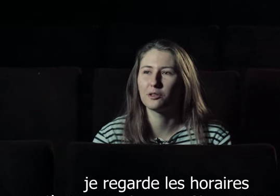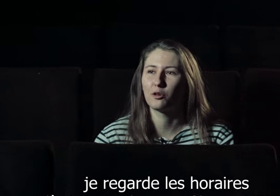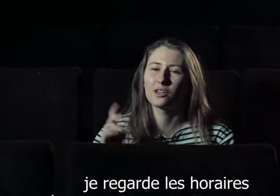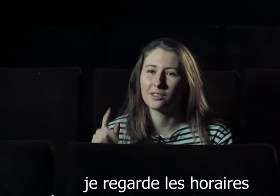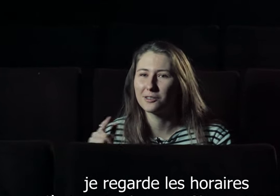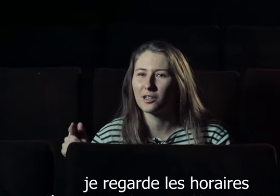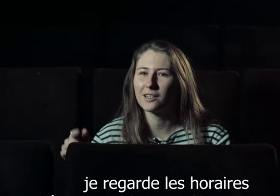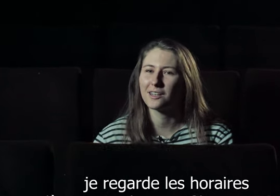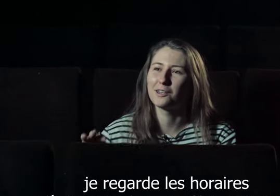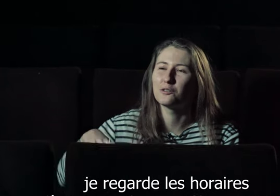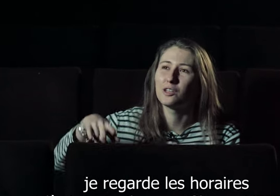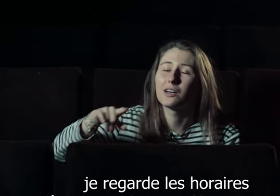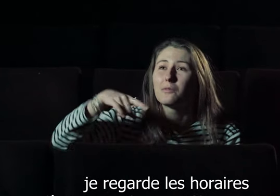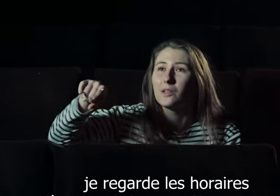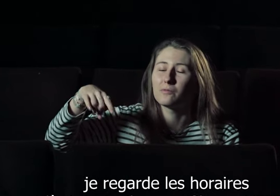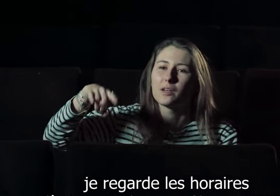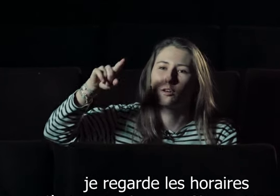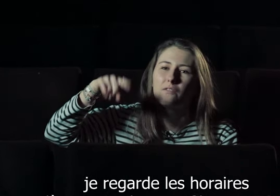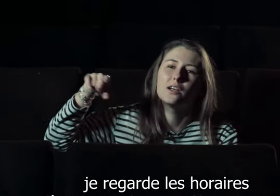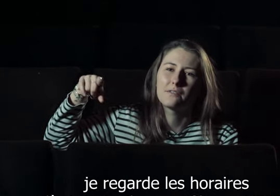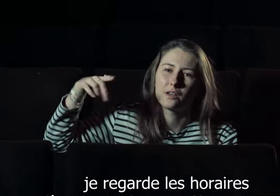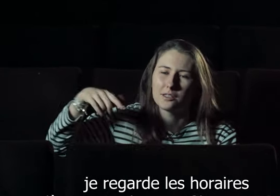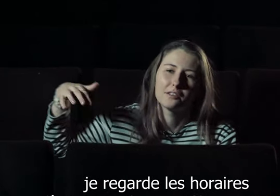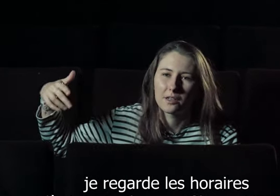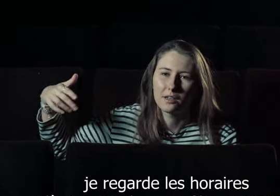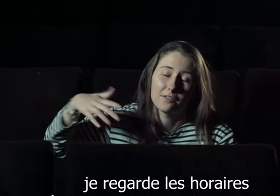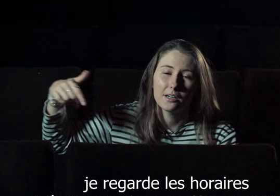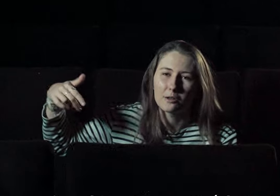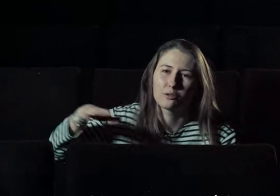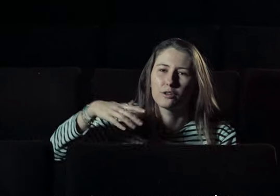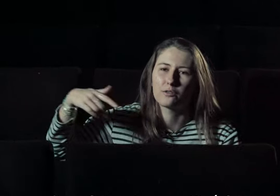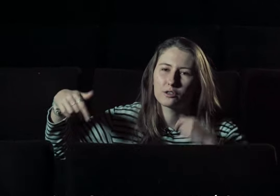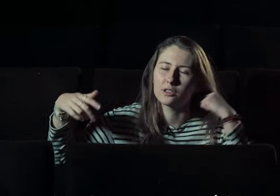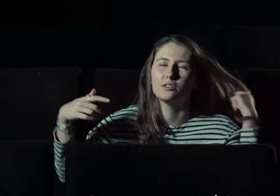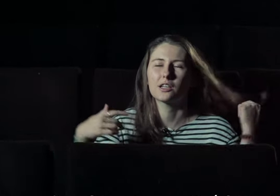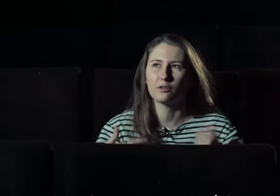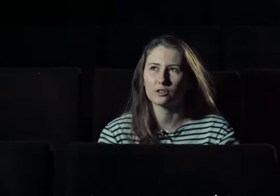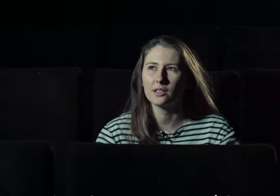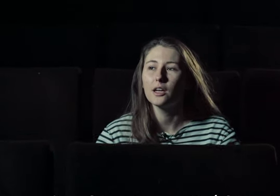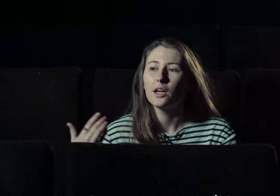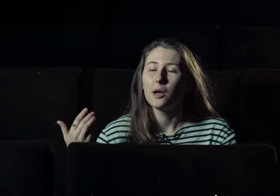I look at the schedules and there, I see, there is a film in VFSTFR, therefore French with French subtitles,